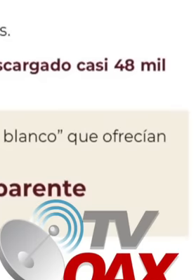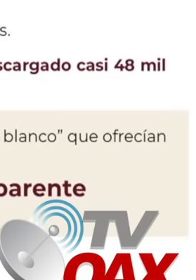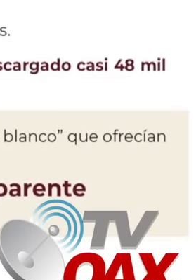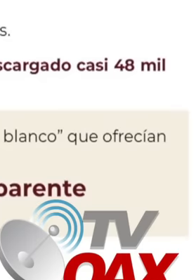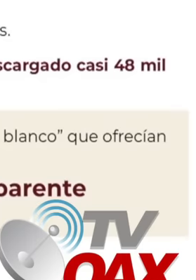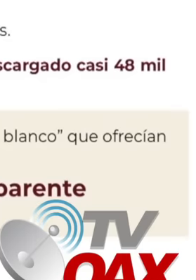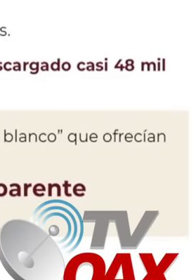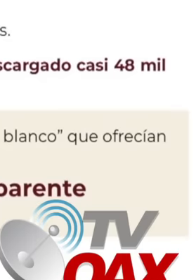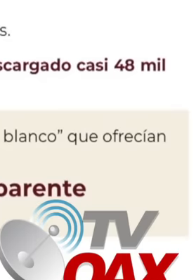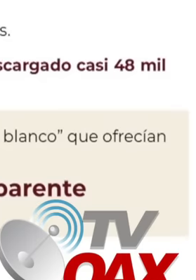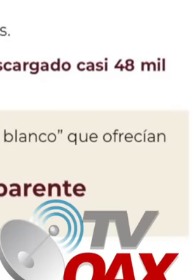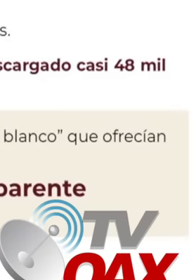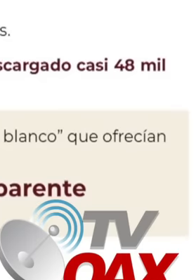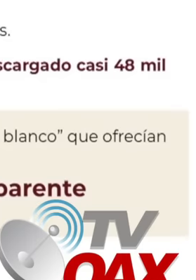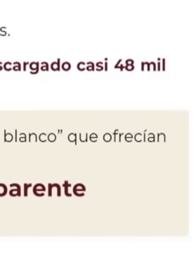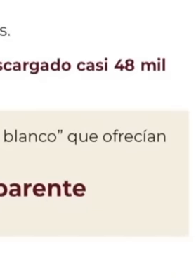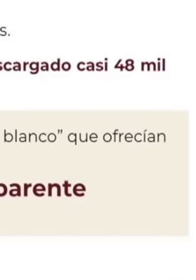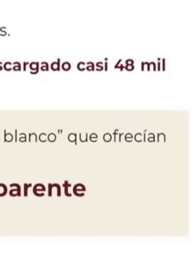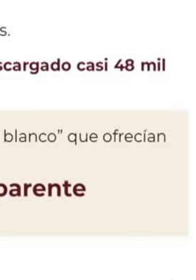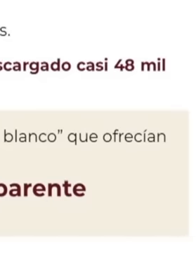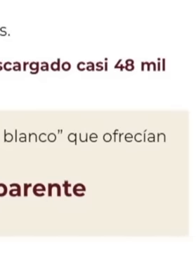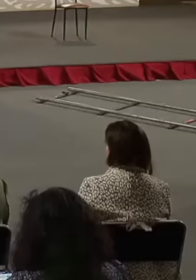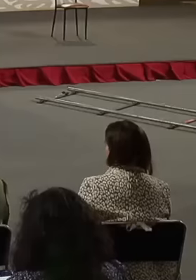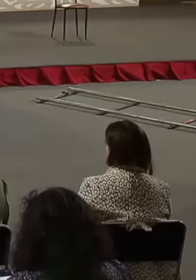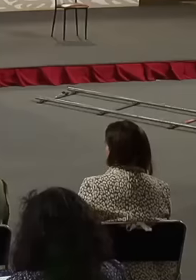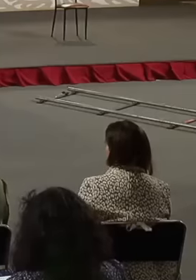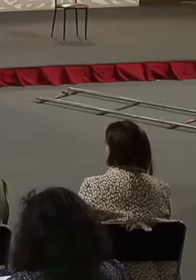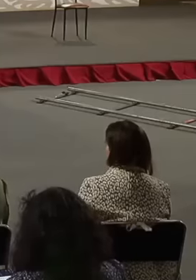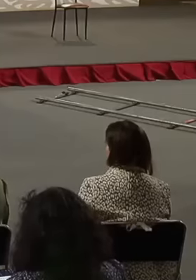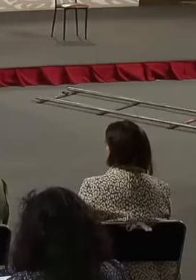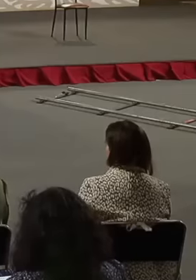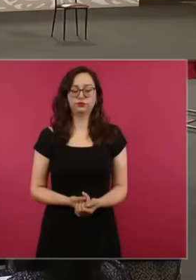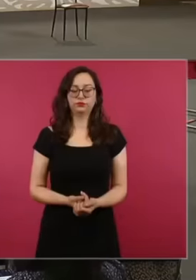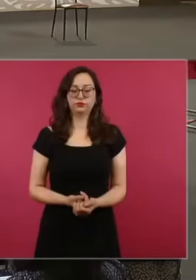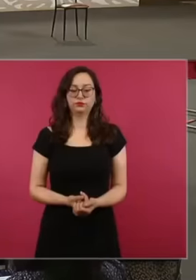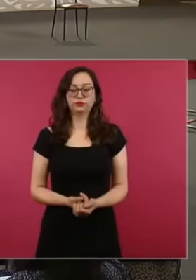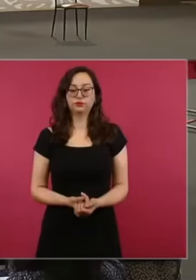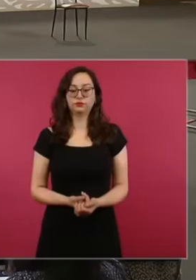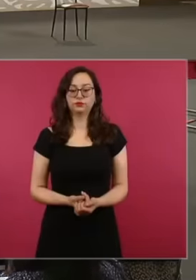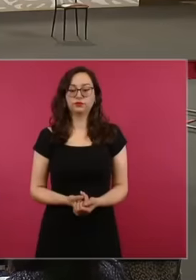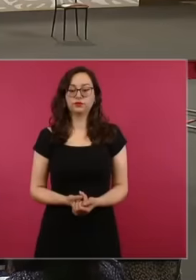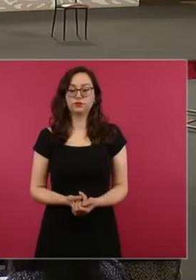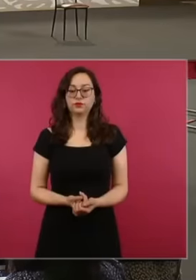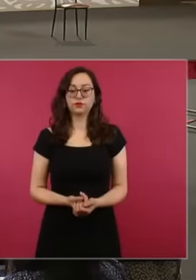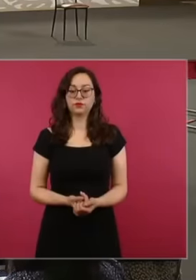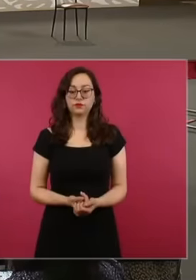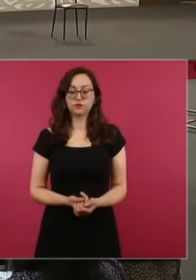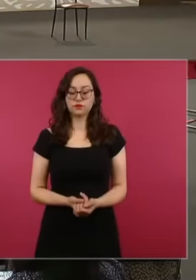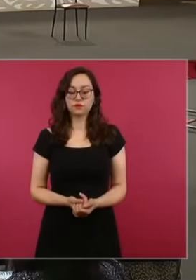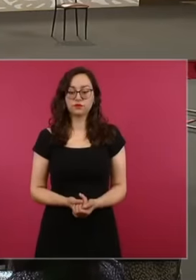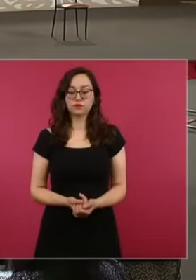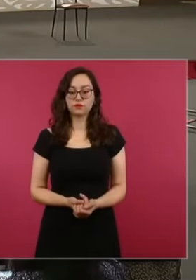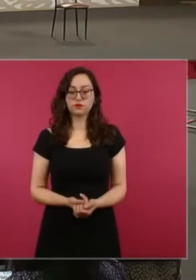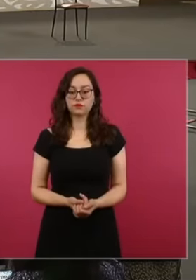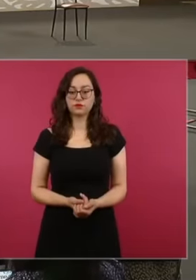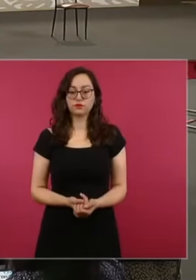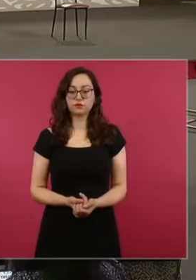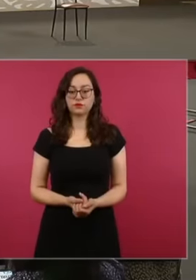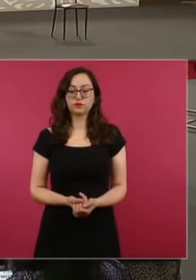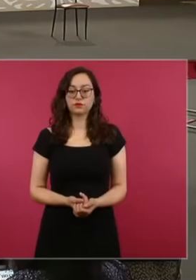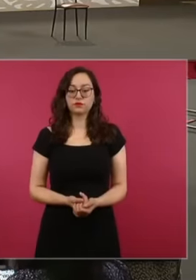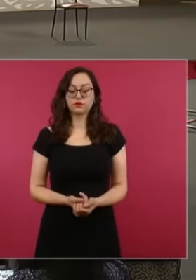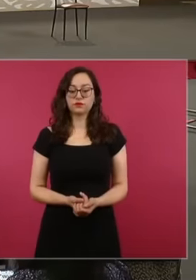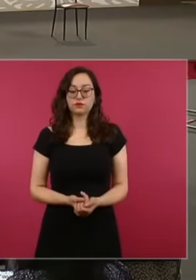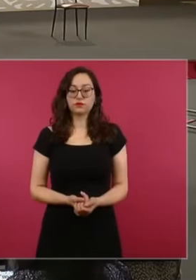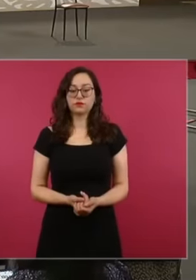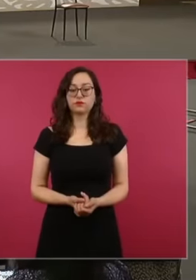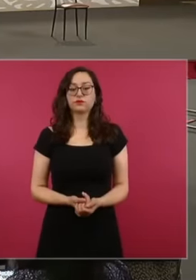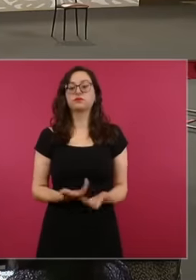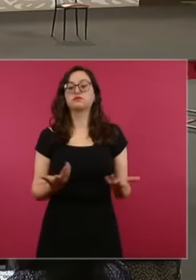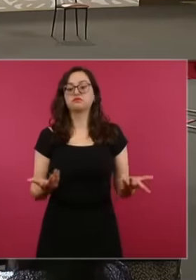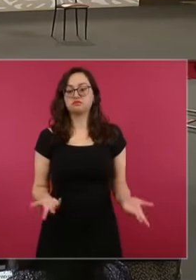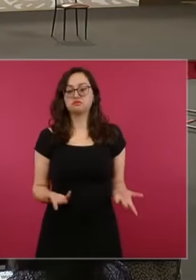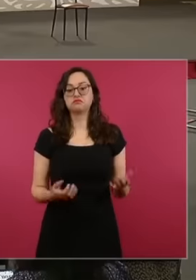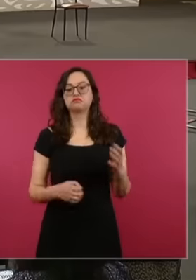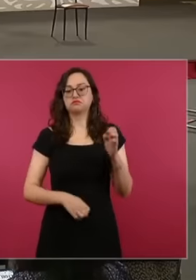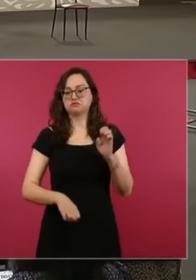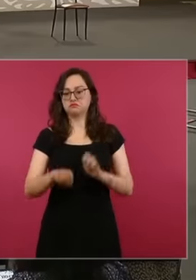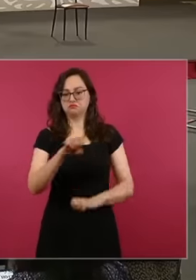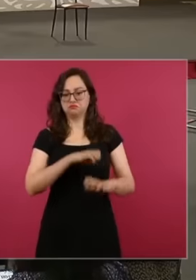resources. I will list some among others. Look with this company at pipelines from the Altiplano. In